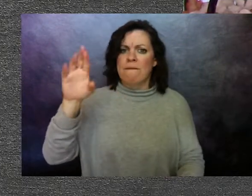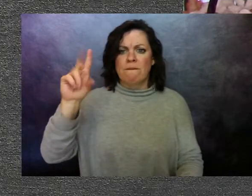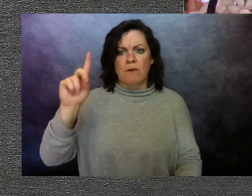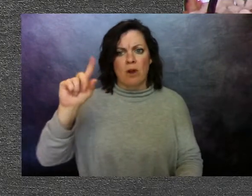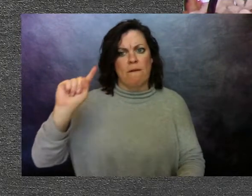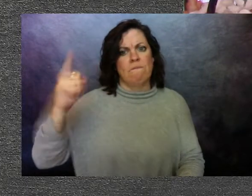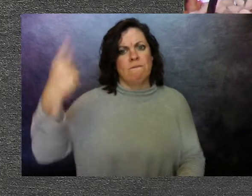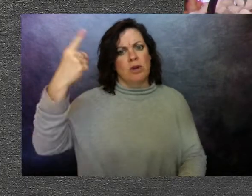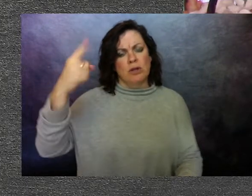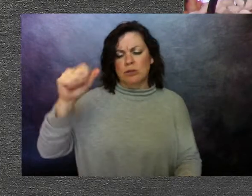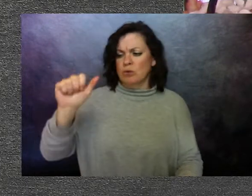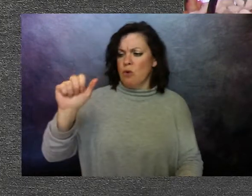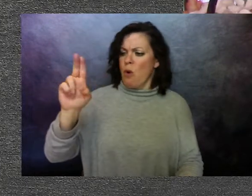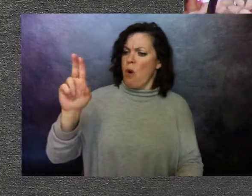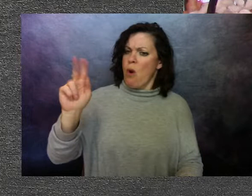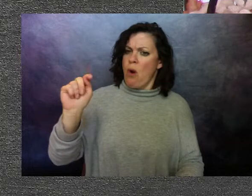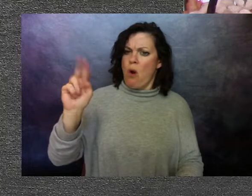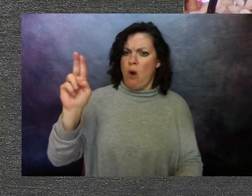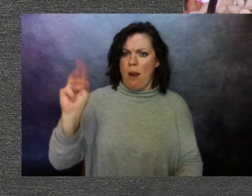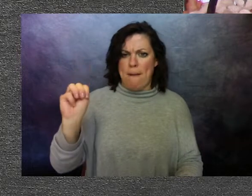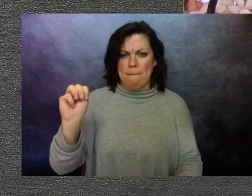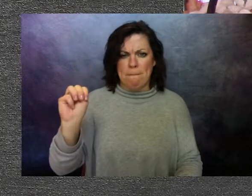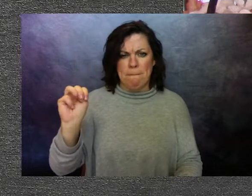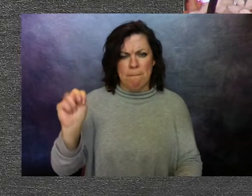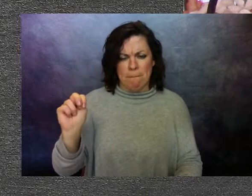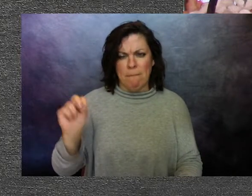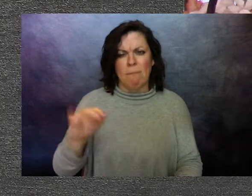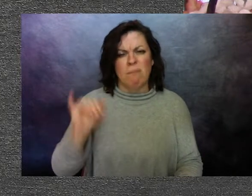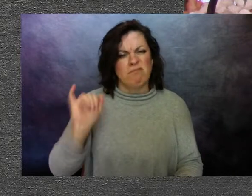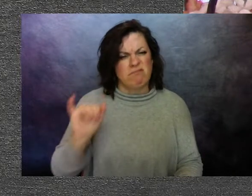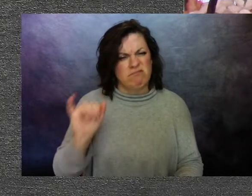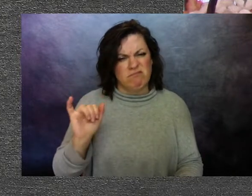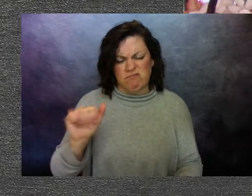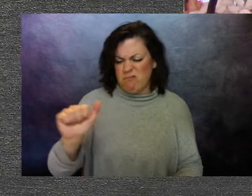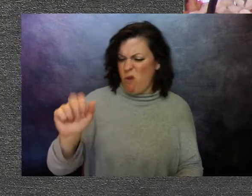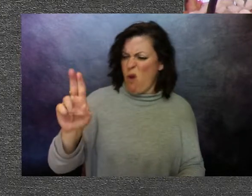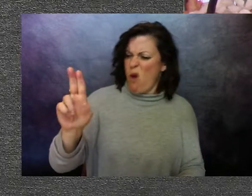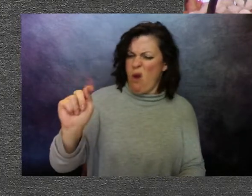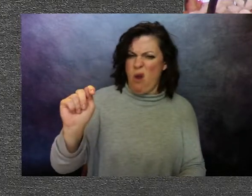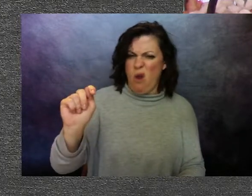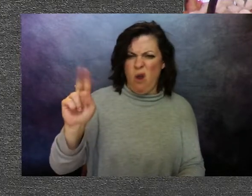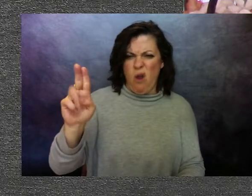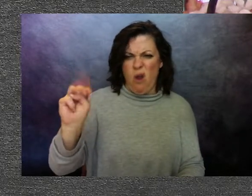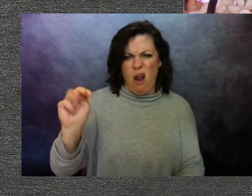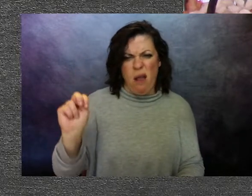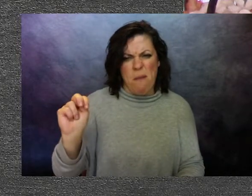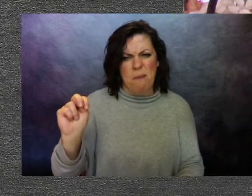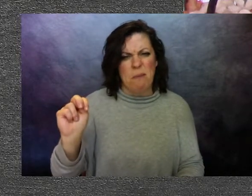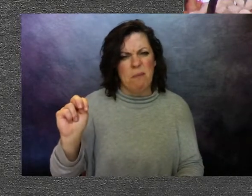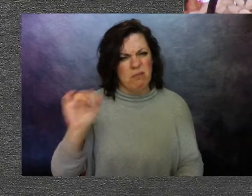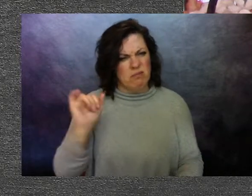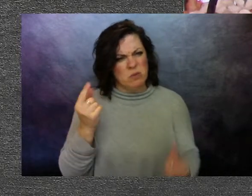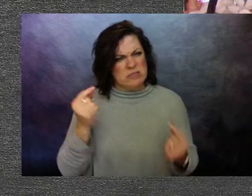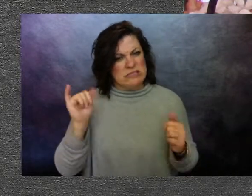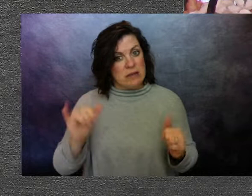Now, autumn is a fancy word for one of the four seasons that we are talking about today.